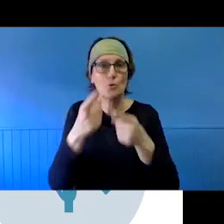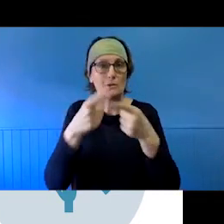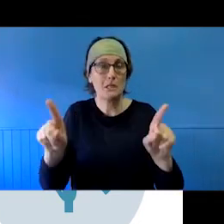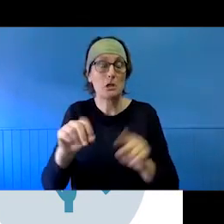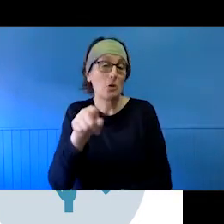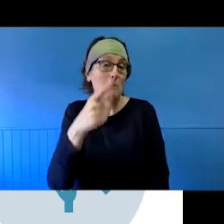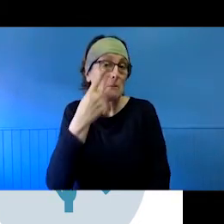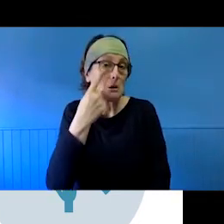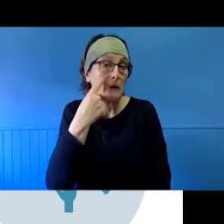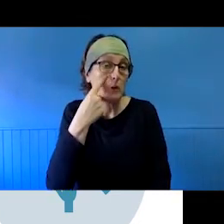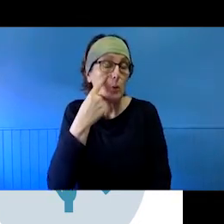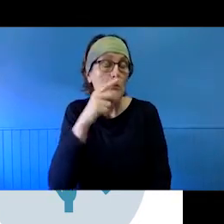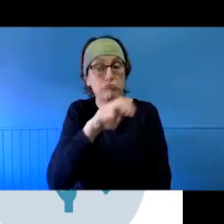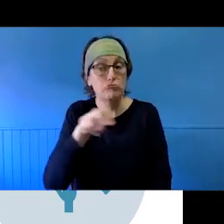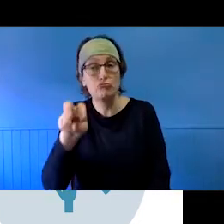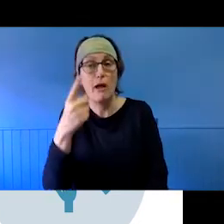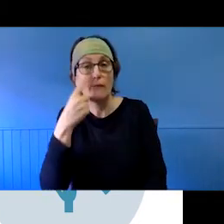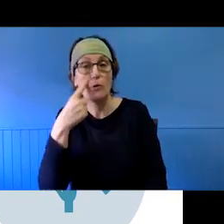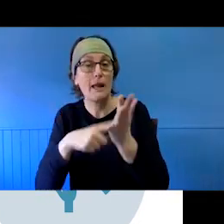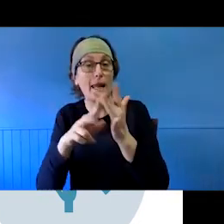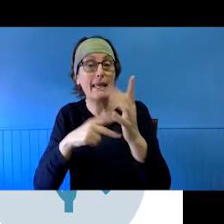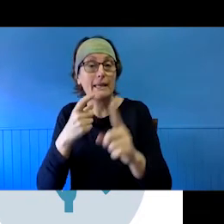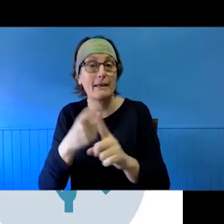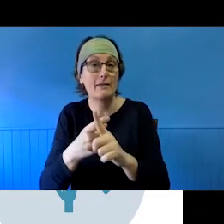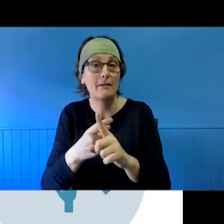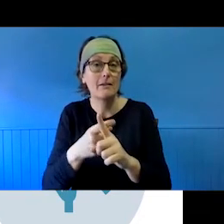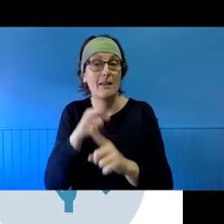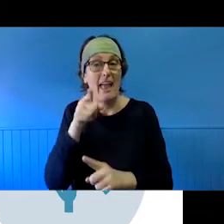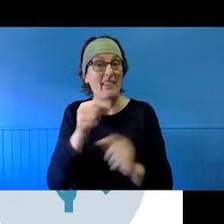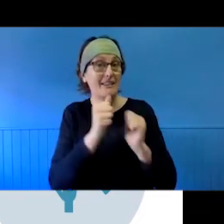want to go and shift over there and the great thing about it is it's collaborative.